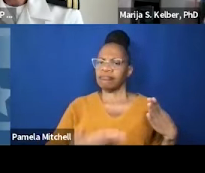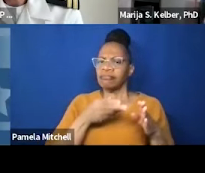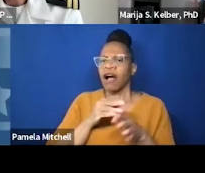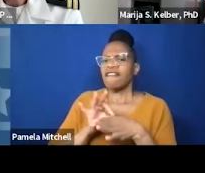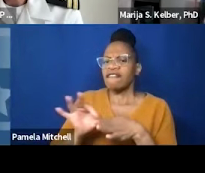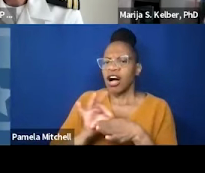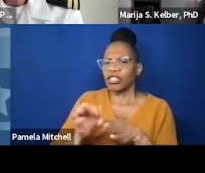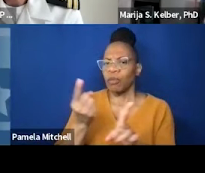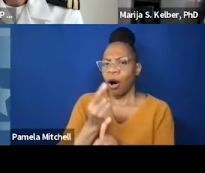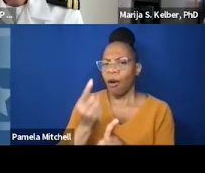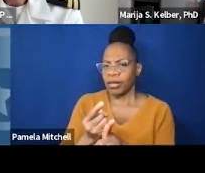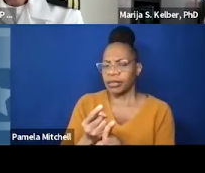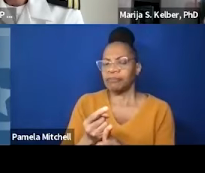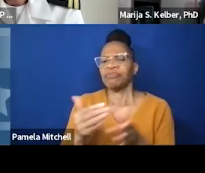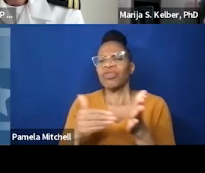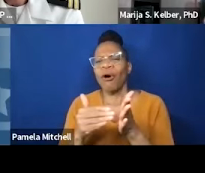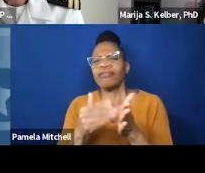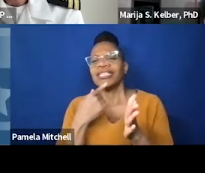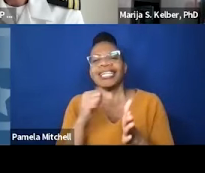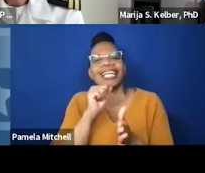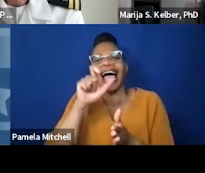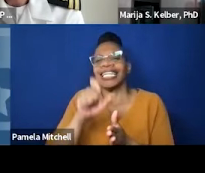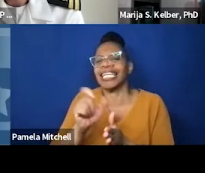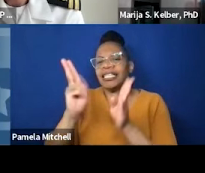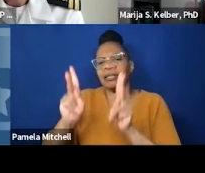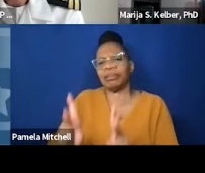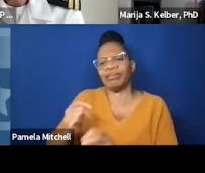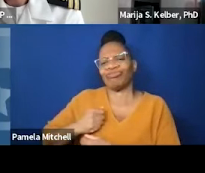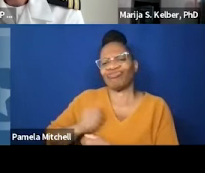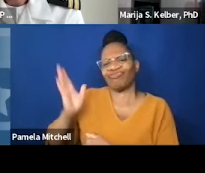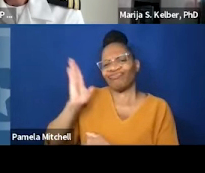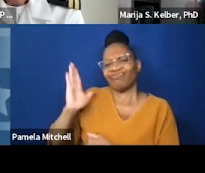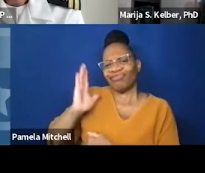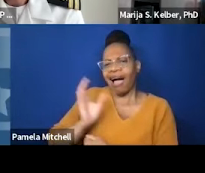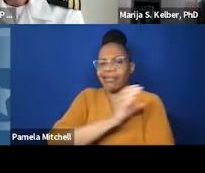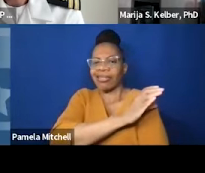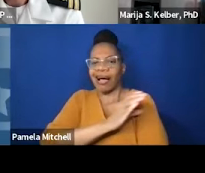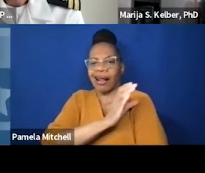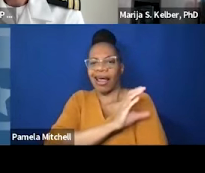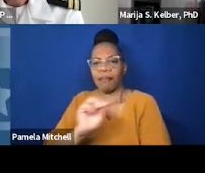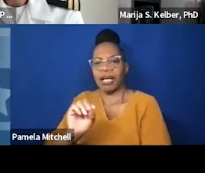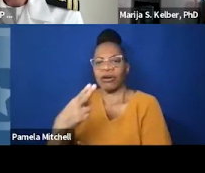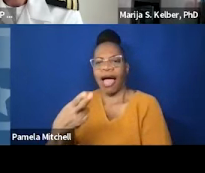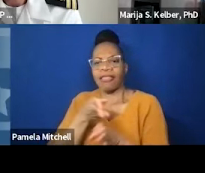I frequently say you do not need to be a veteran to be in the clinical mental health field. In my case specifically